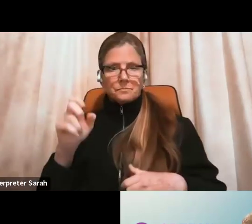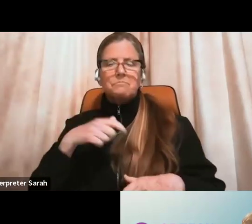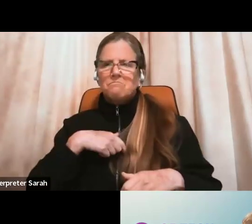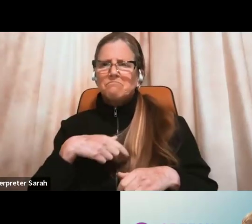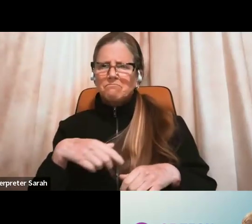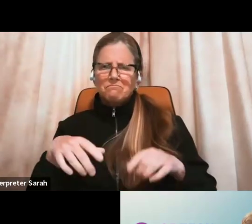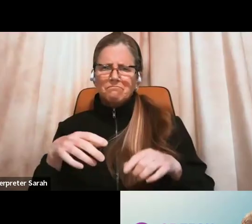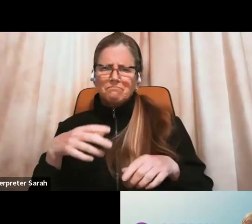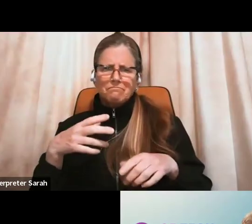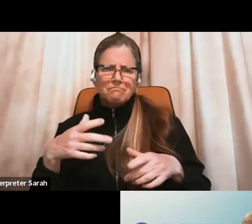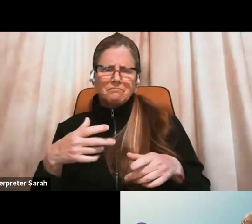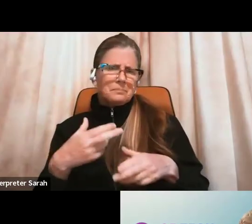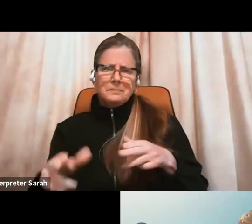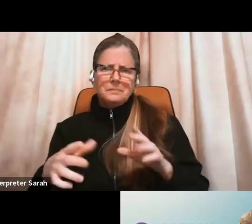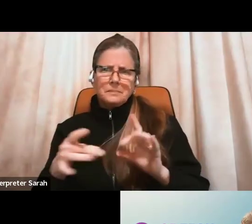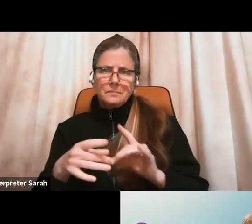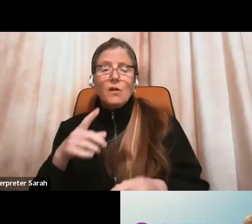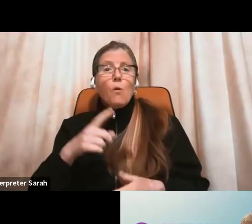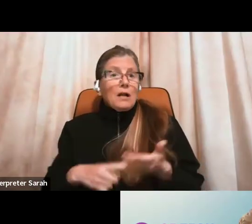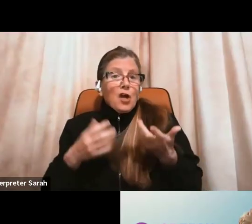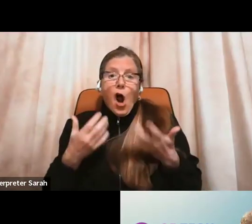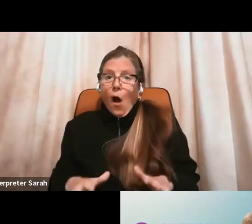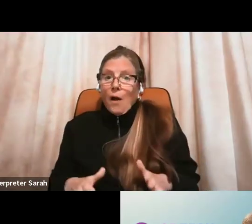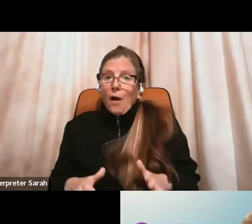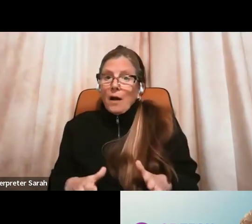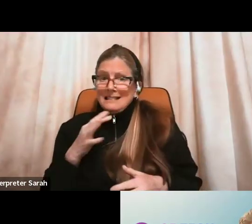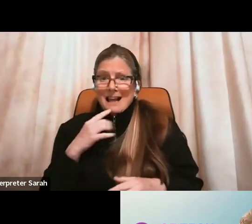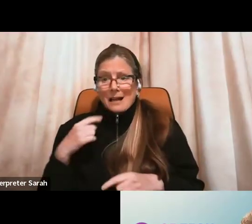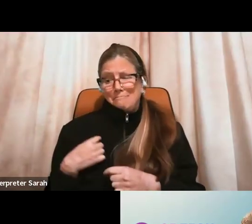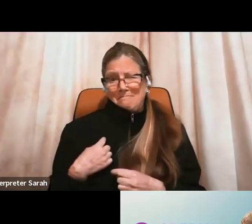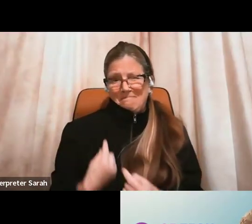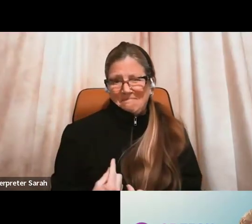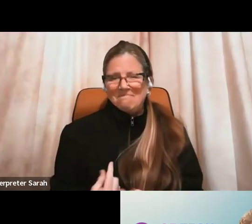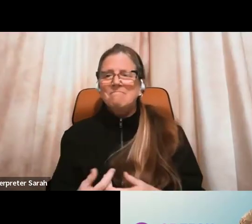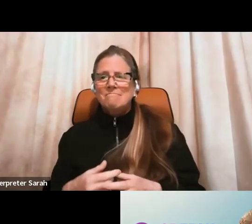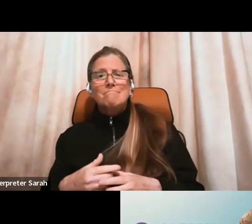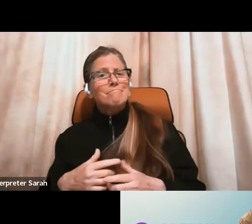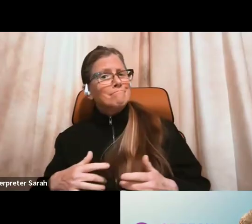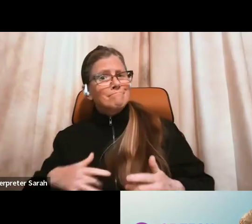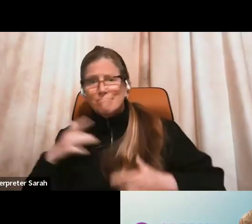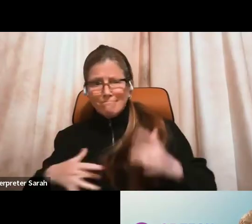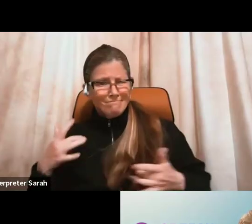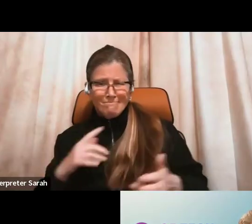what's being said. It is an exciting time, and you know, I would just say that a lot of the AI,